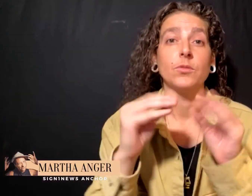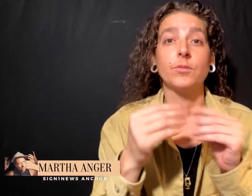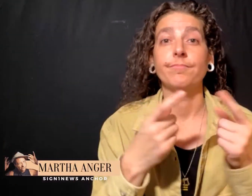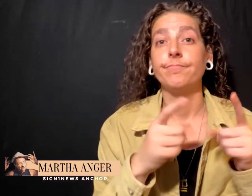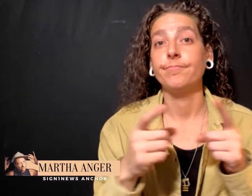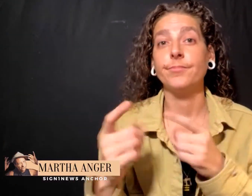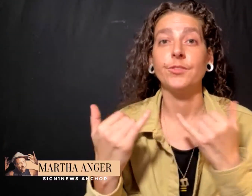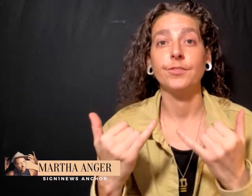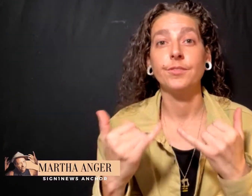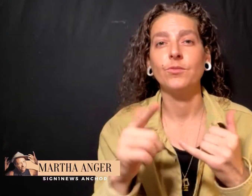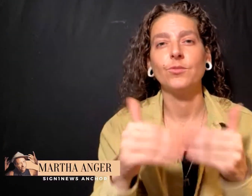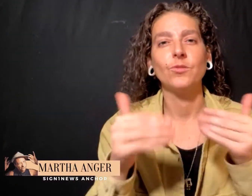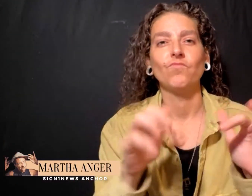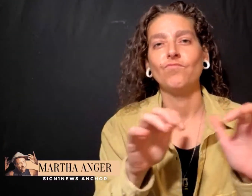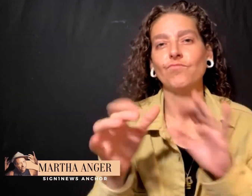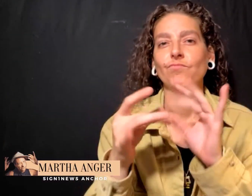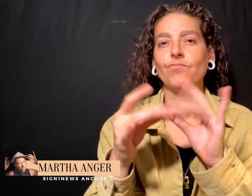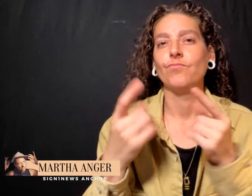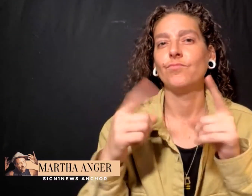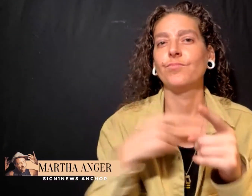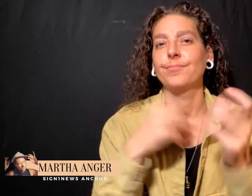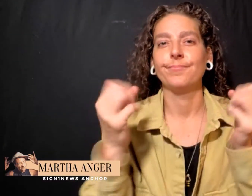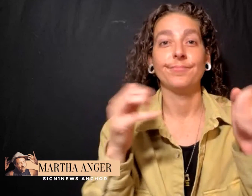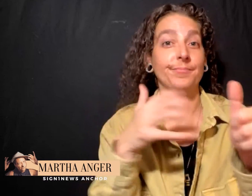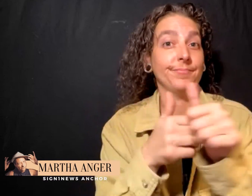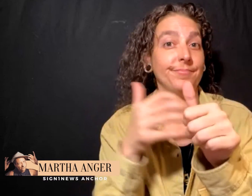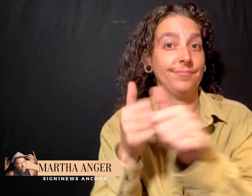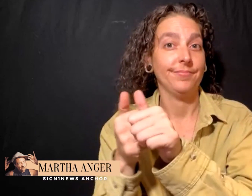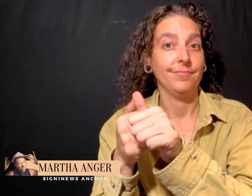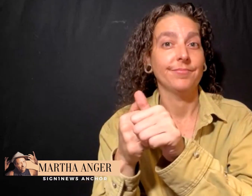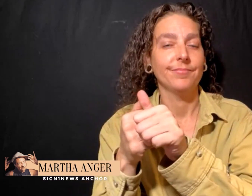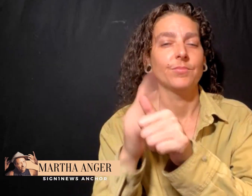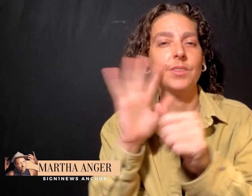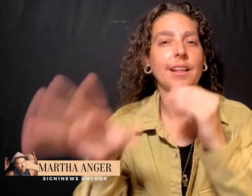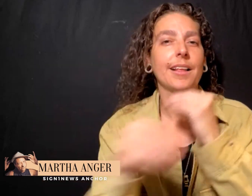stories making headlines today if you post an interesting comment about this update we